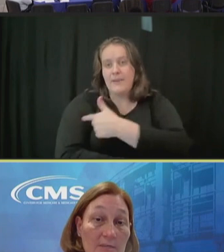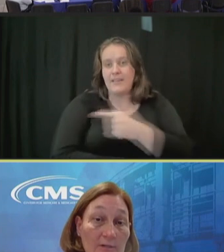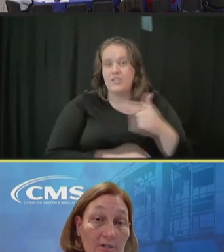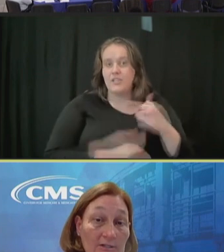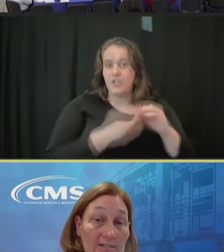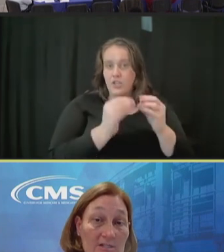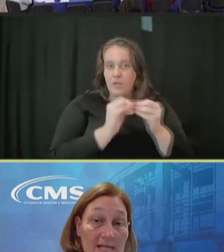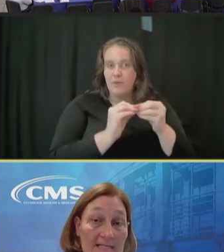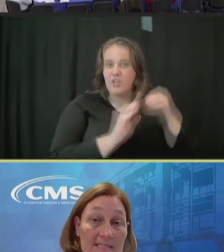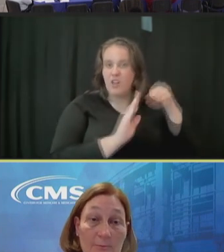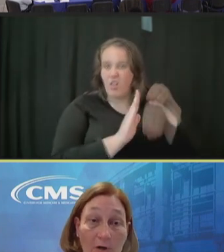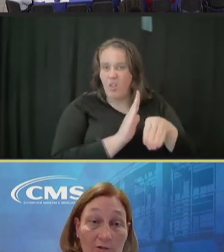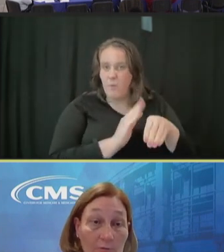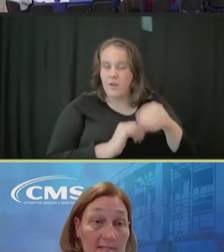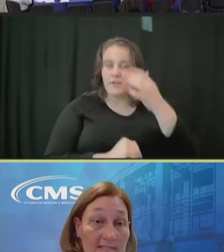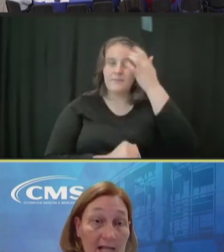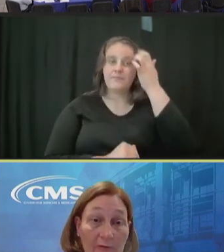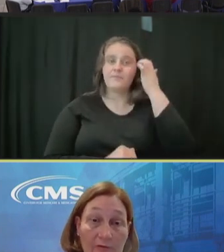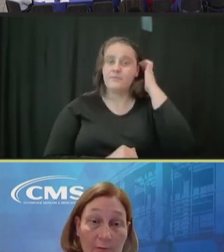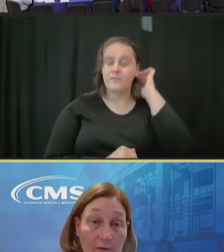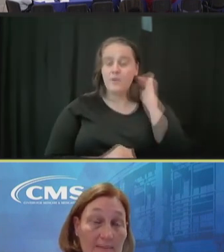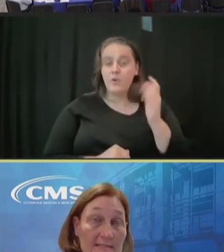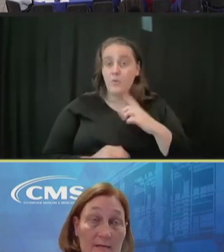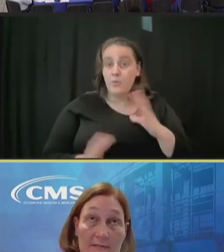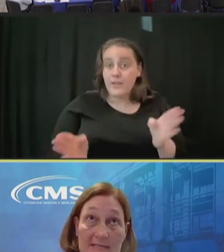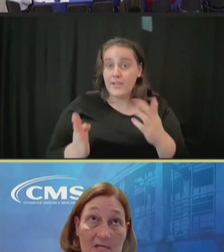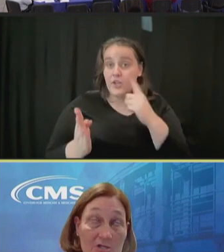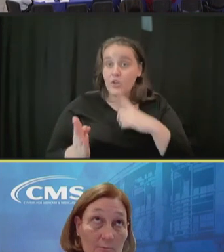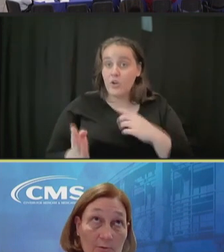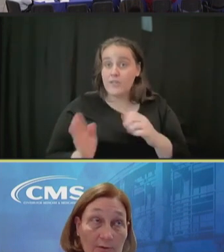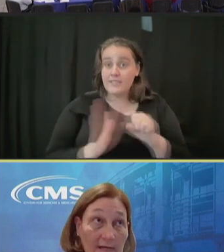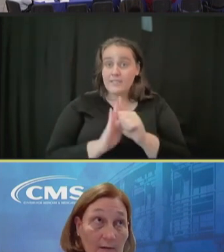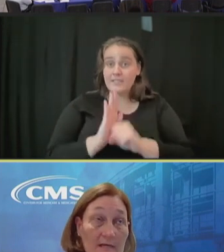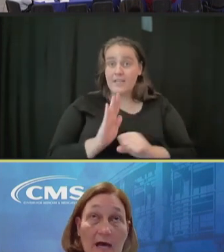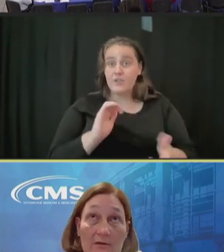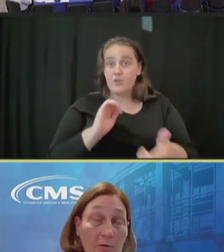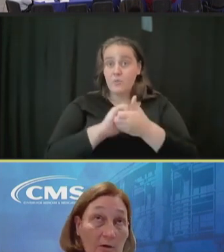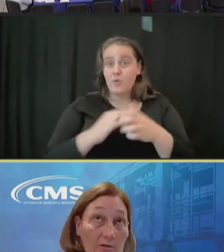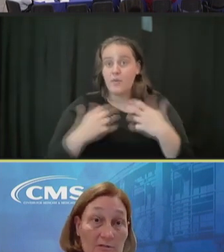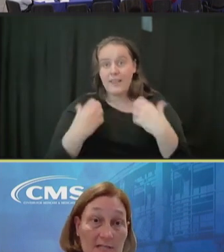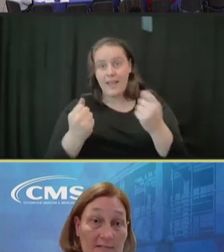also encourage states to partner with state health departments immunization programs, other partners